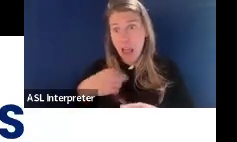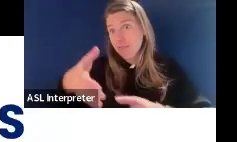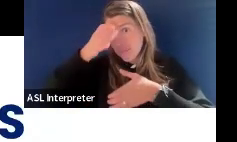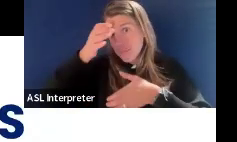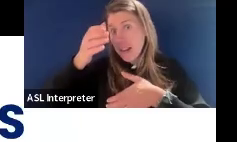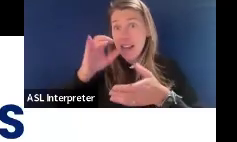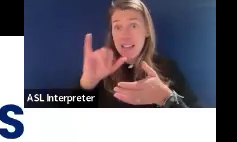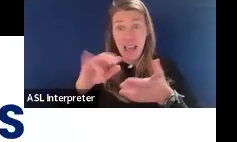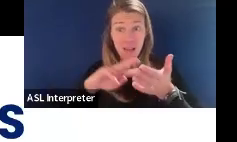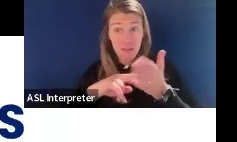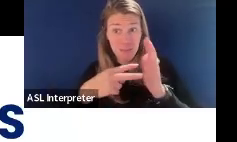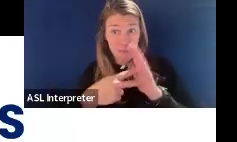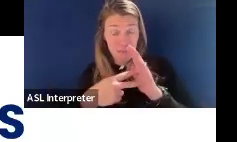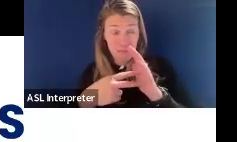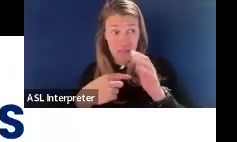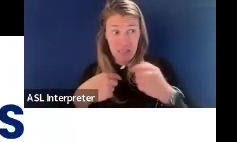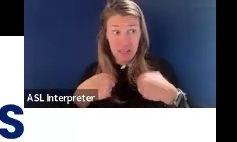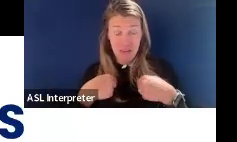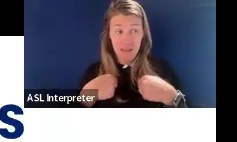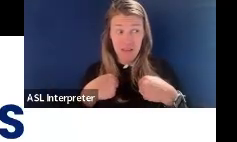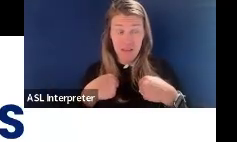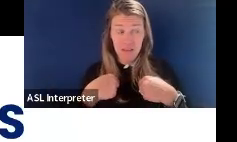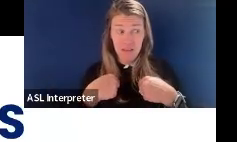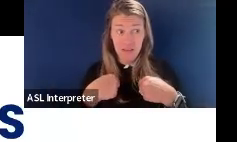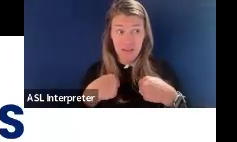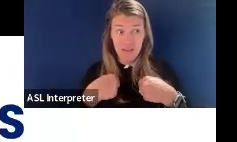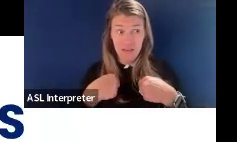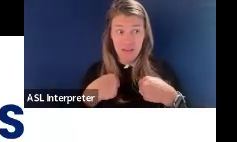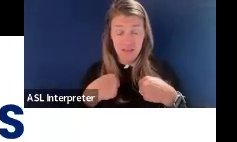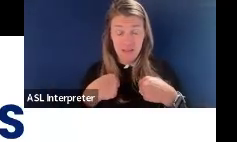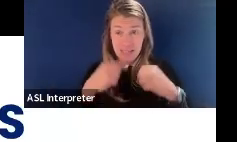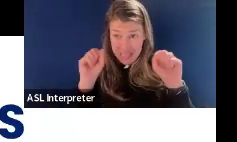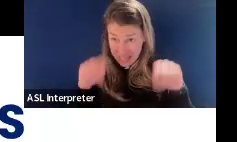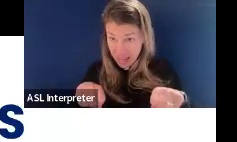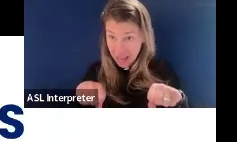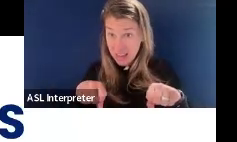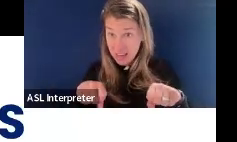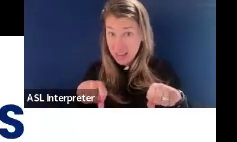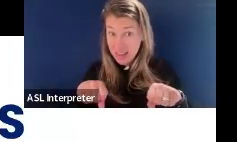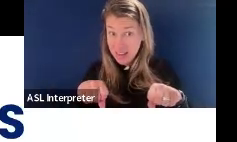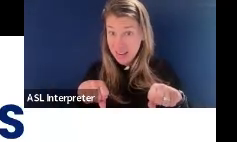Is that will that be able to also happen?